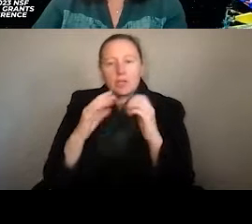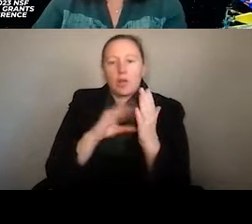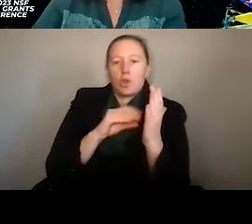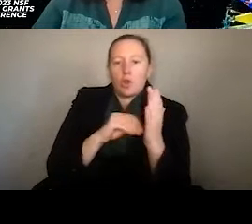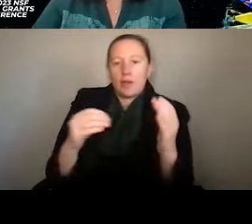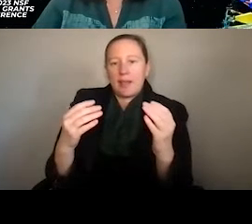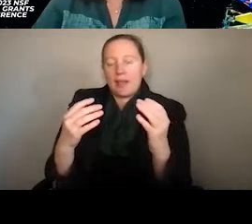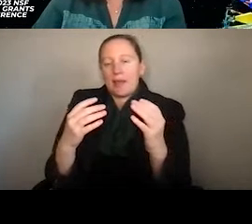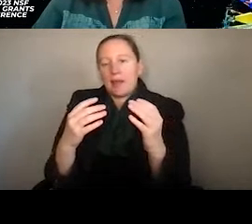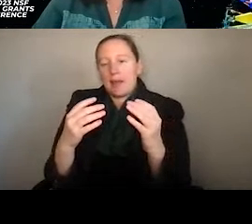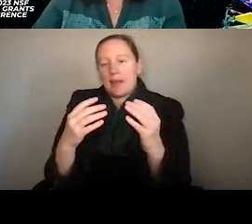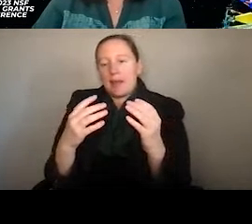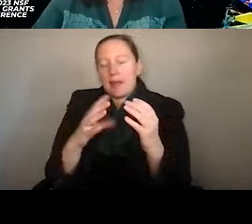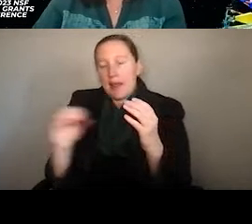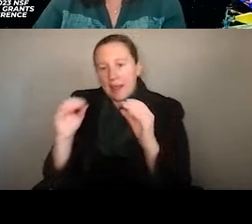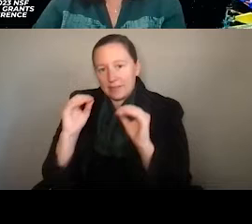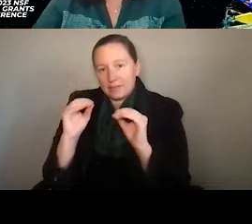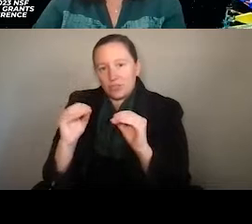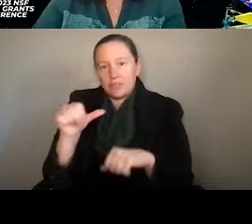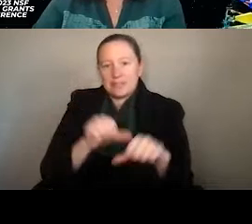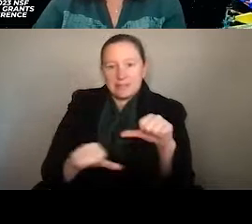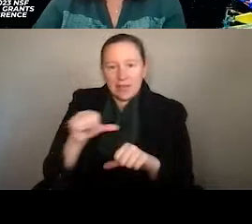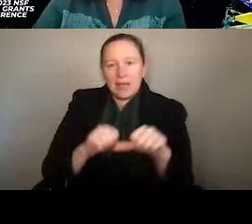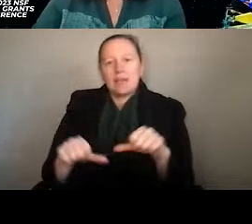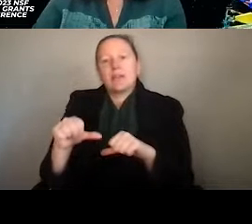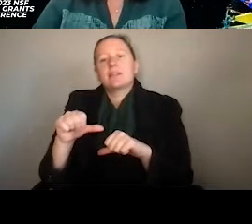technology, engineering or mathematics STEM.